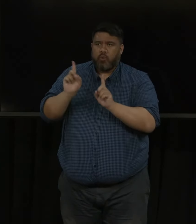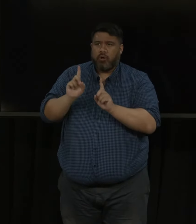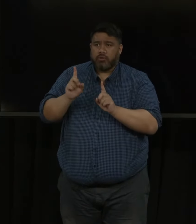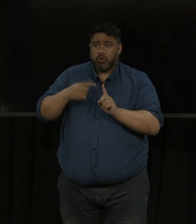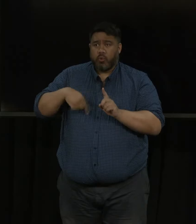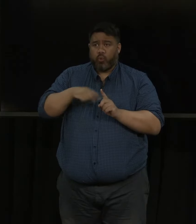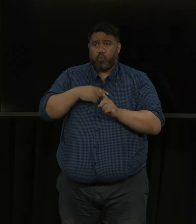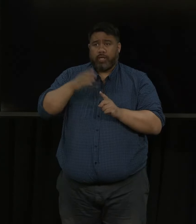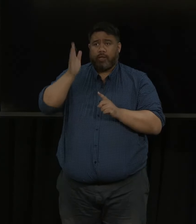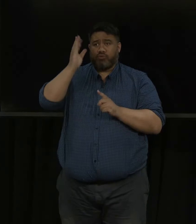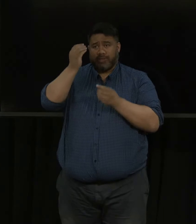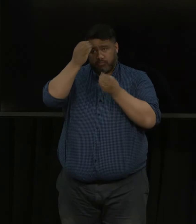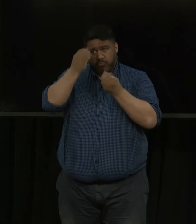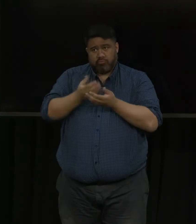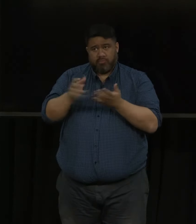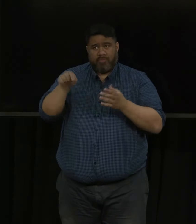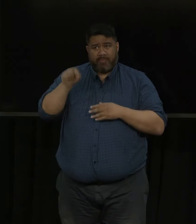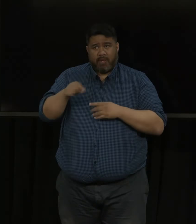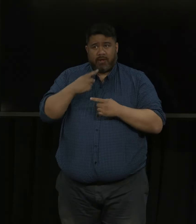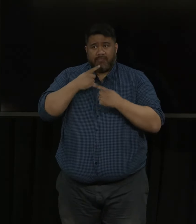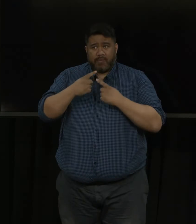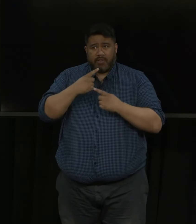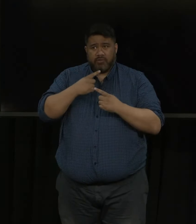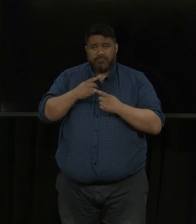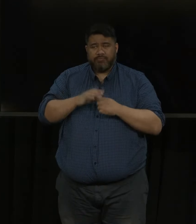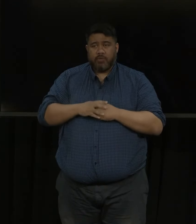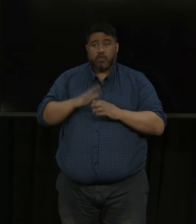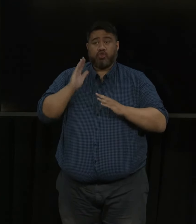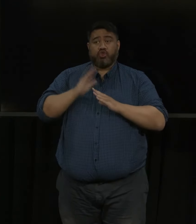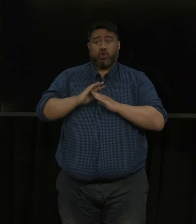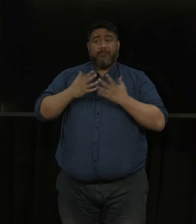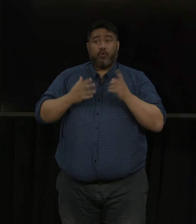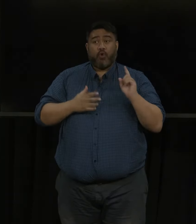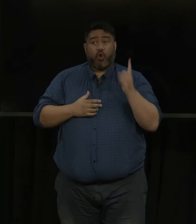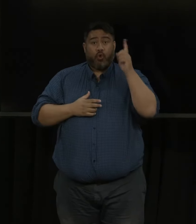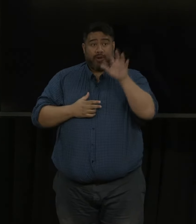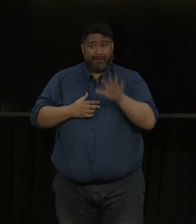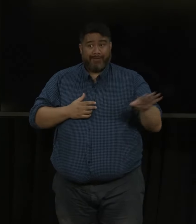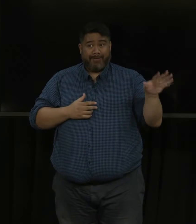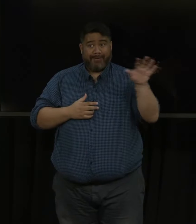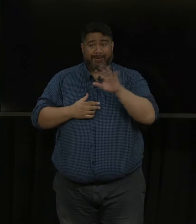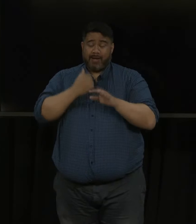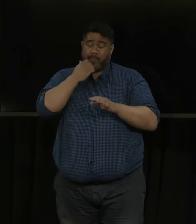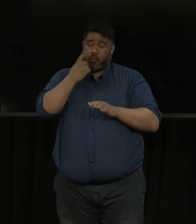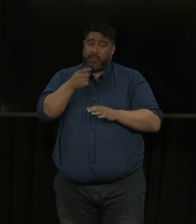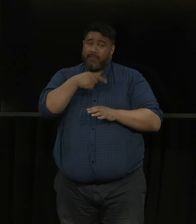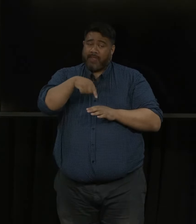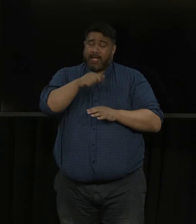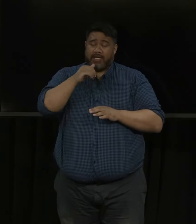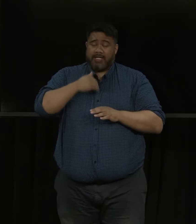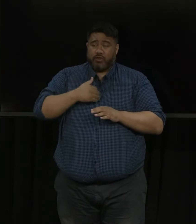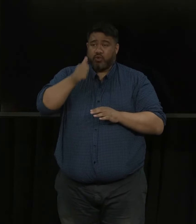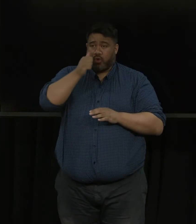looking for is what's next? So with resented what next but ultimately, the very important